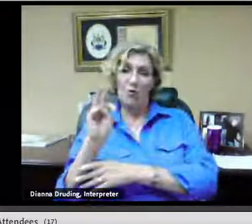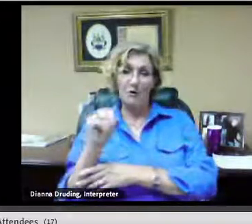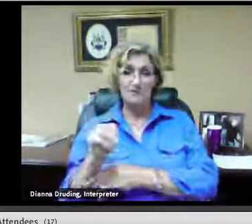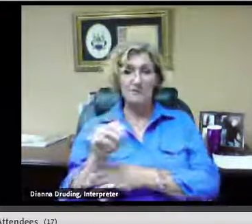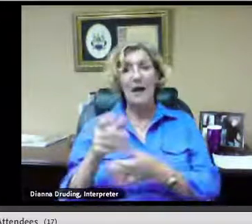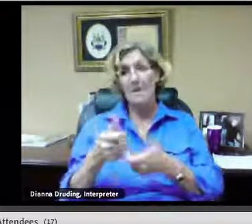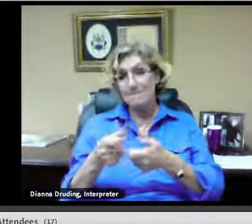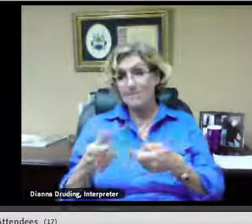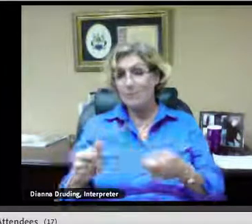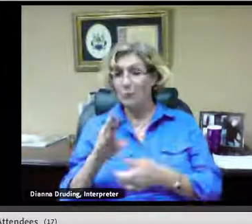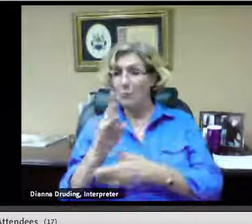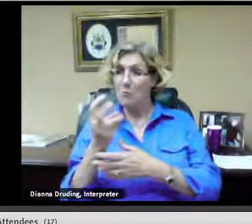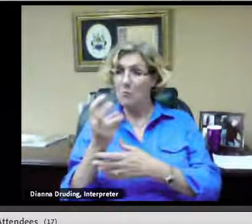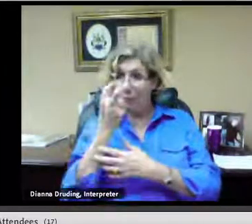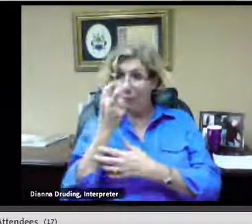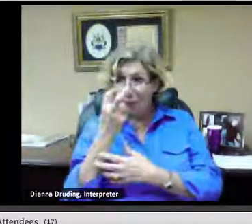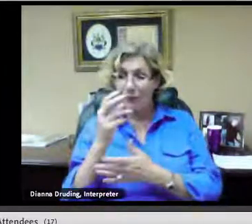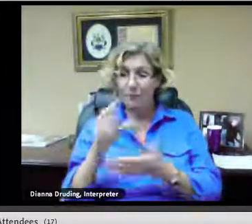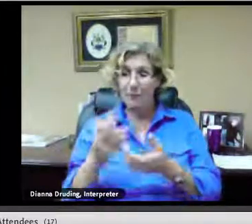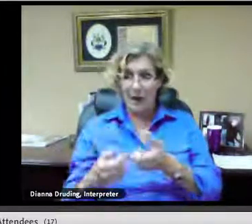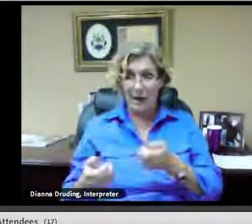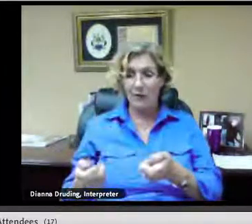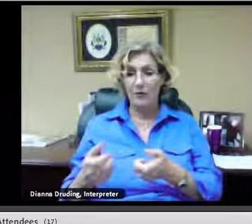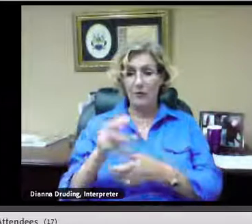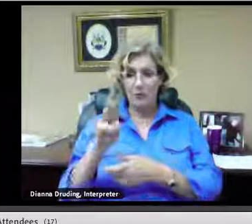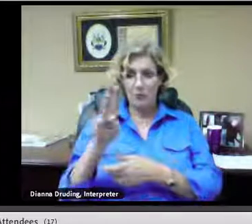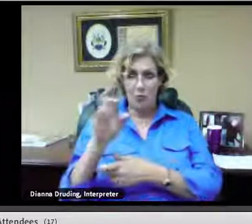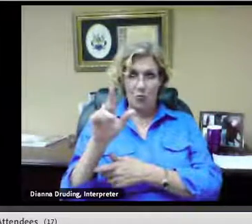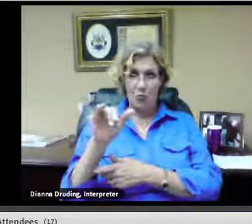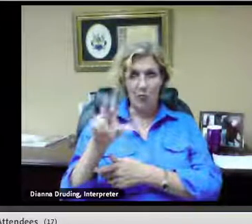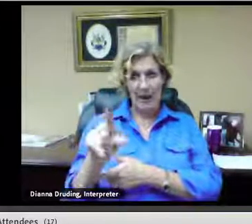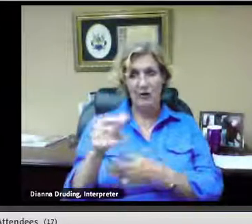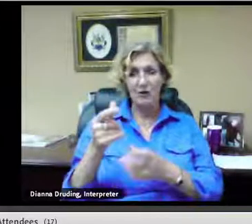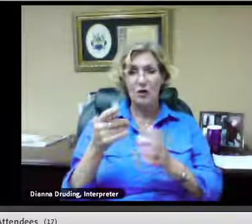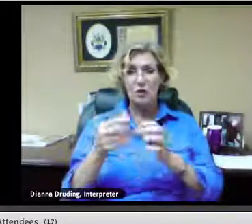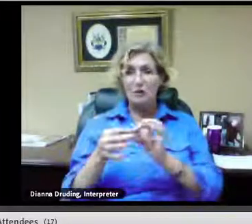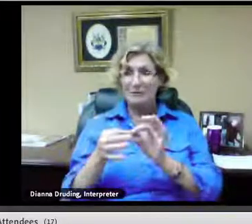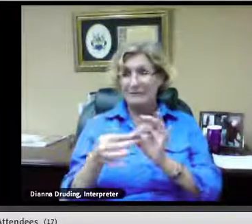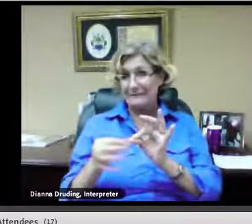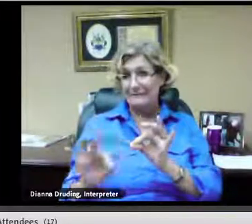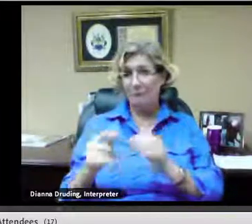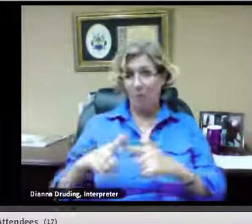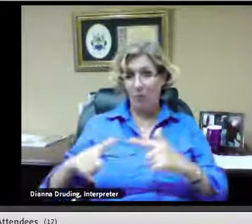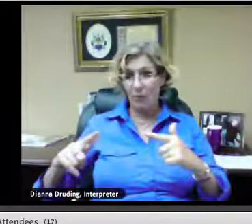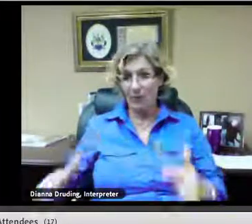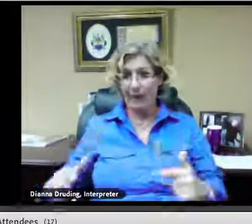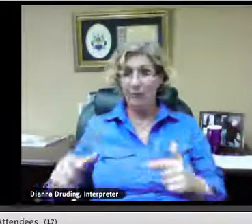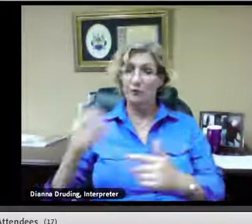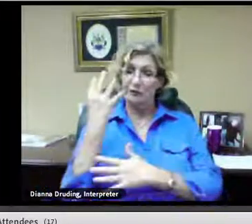that, to me, is huge. But again, you know, kind of thinking about this in terms of,